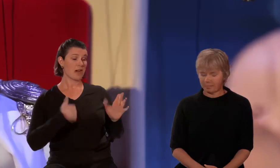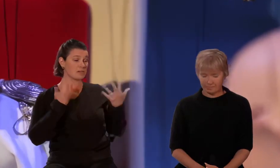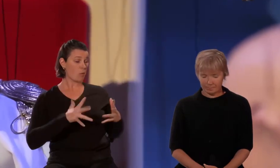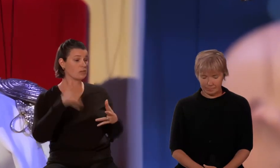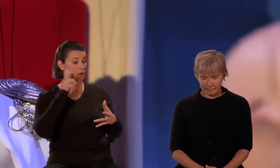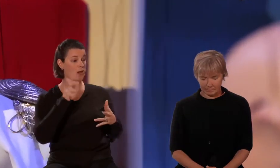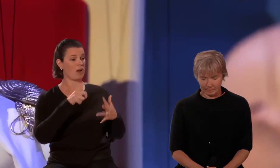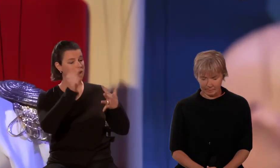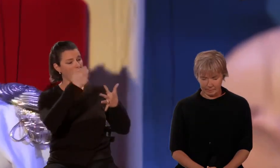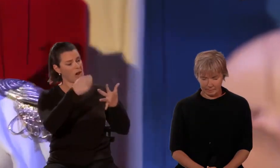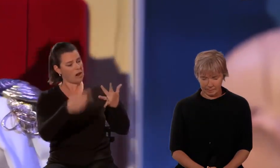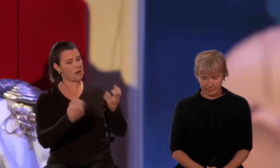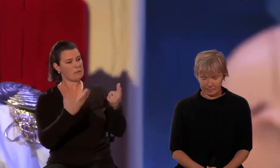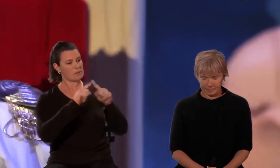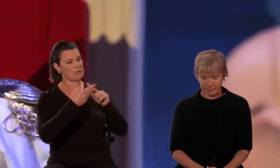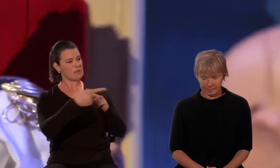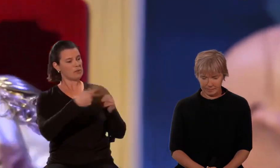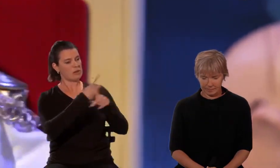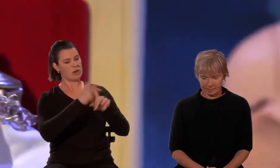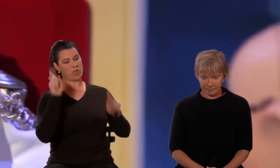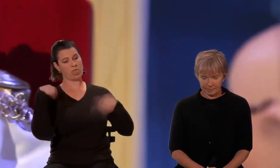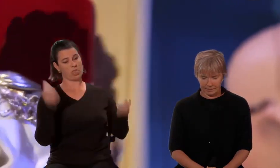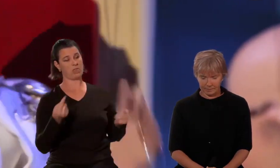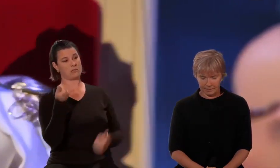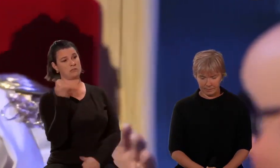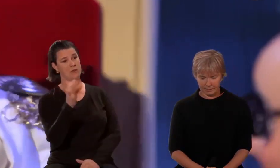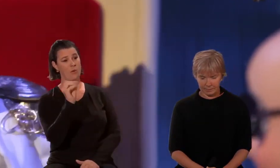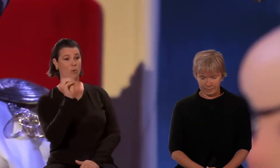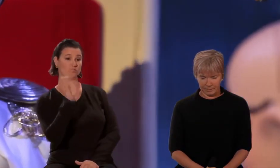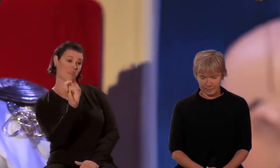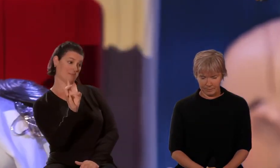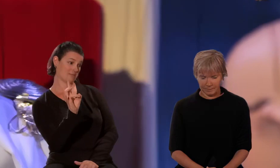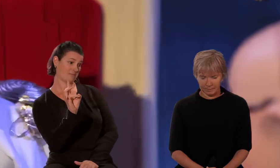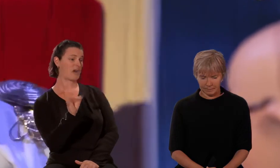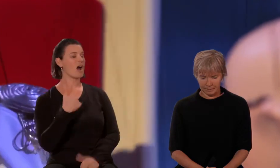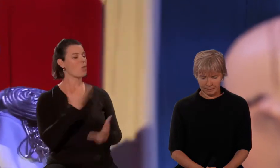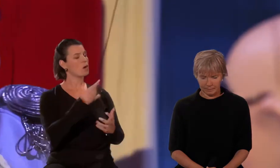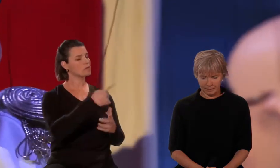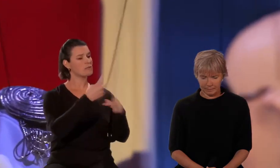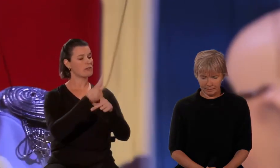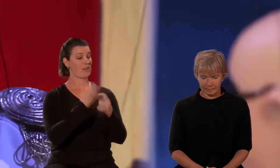all the things you have figured out for me since 1907. I want you to figure out, right now,